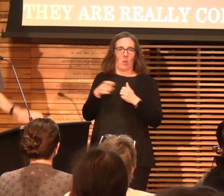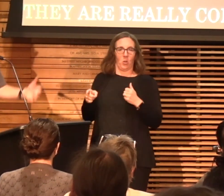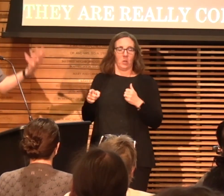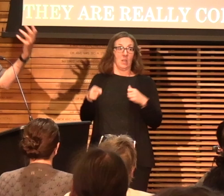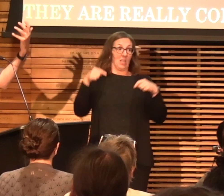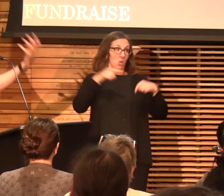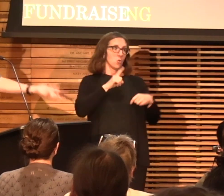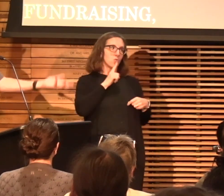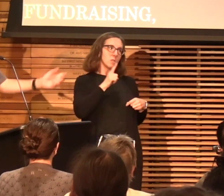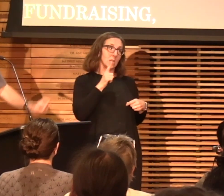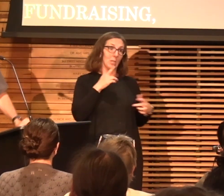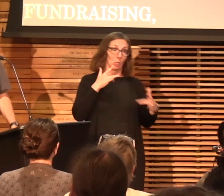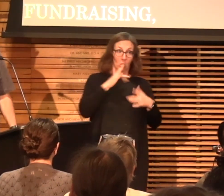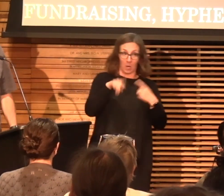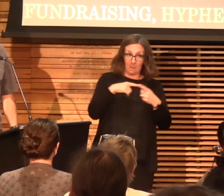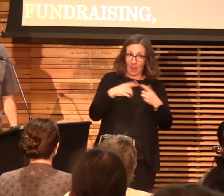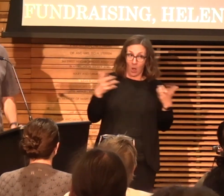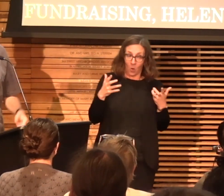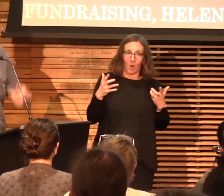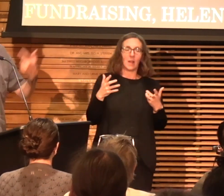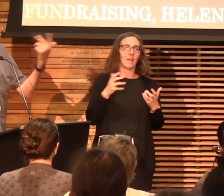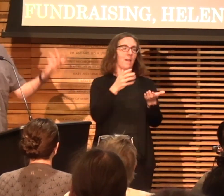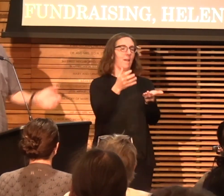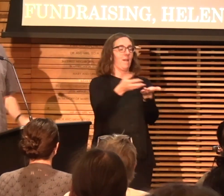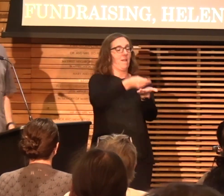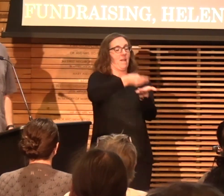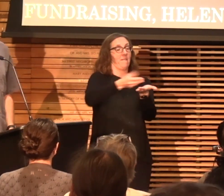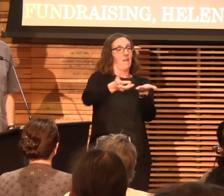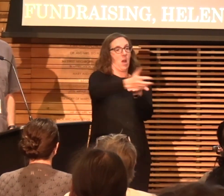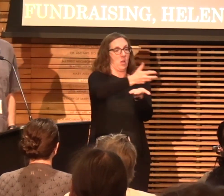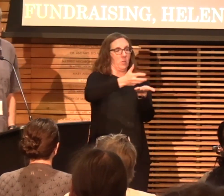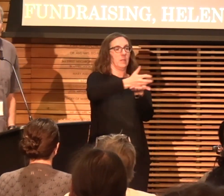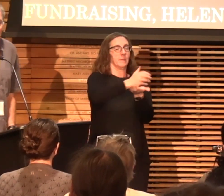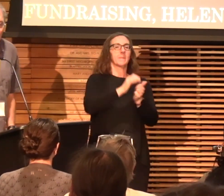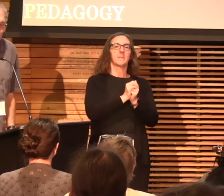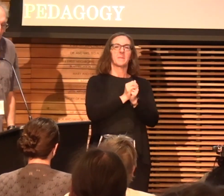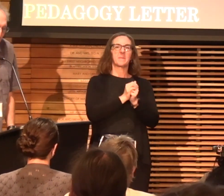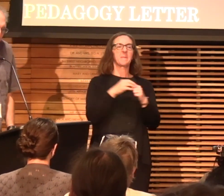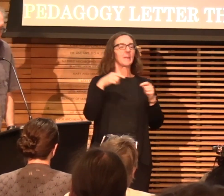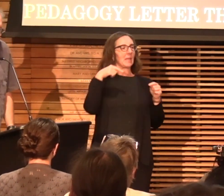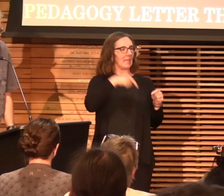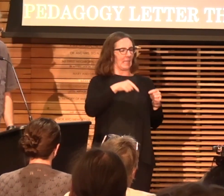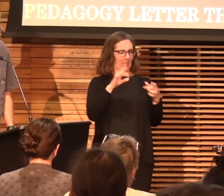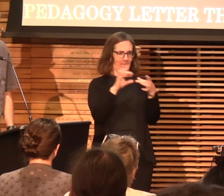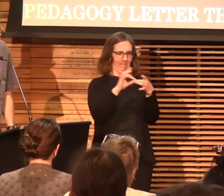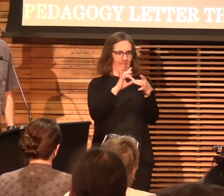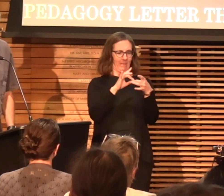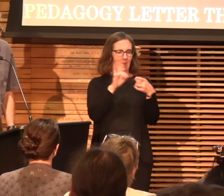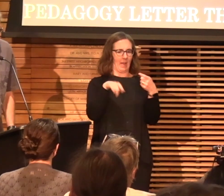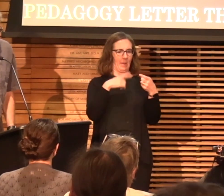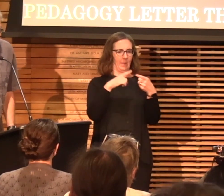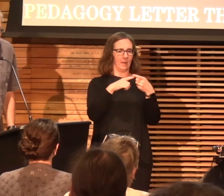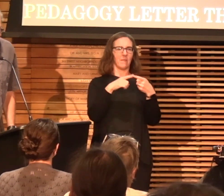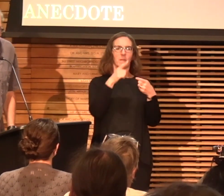Helen describes Westbrook Pegler. There's a great little anecdote from Nella's Journal